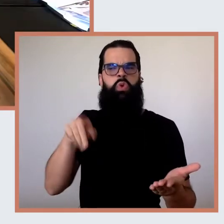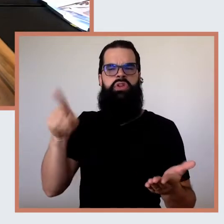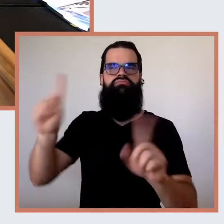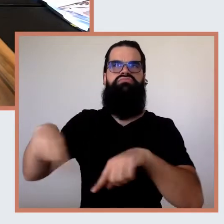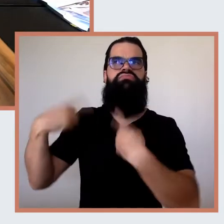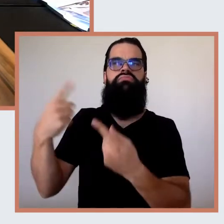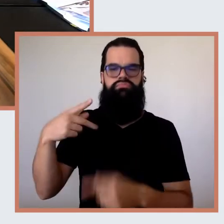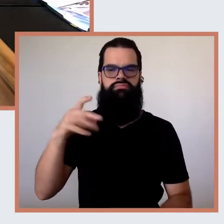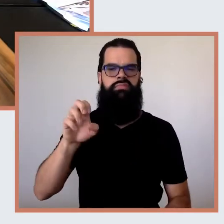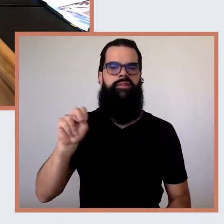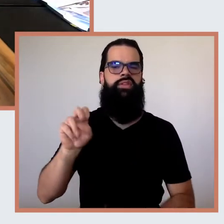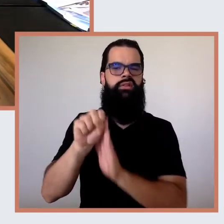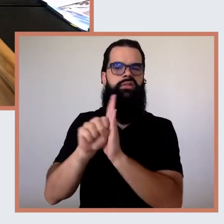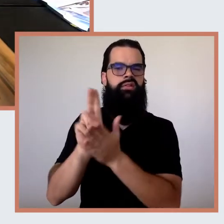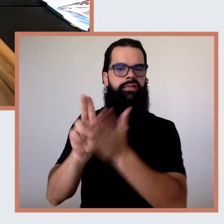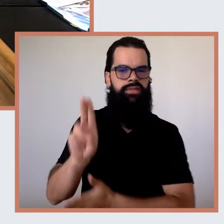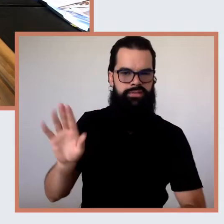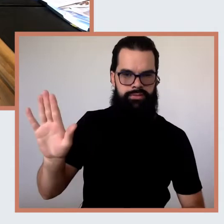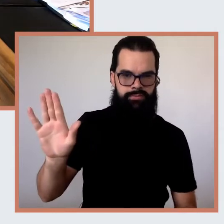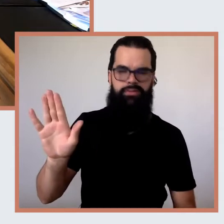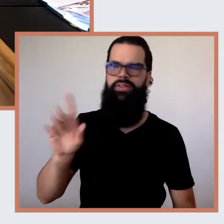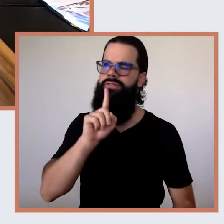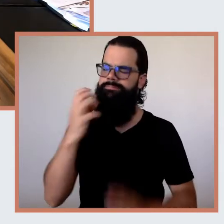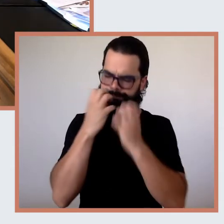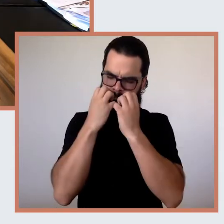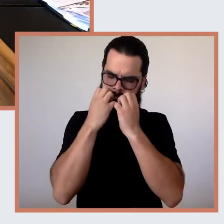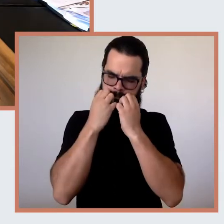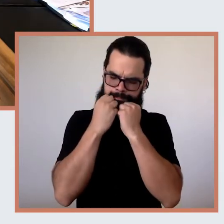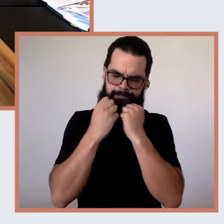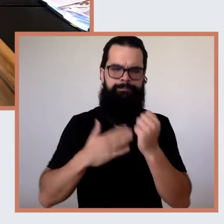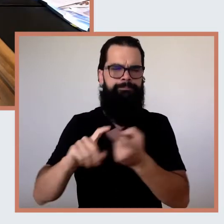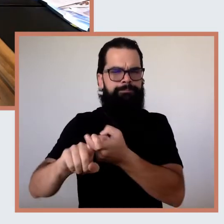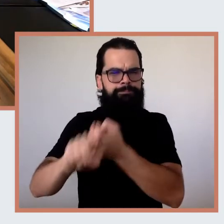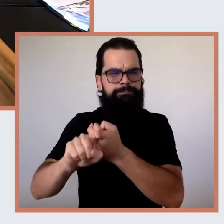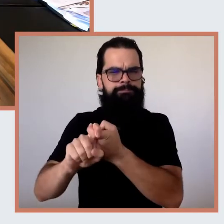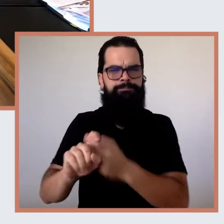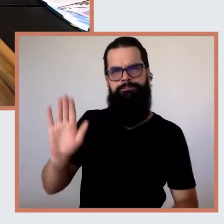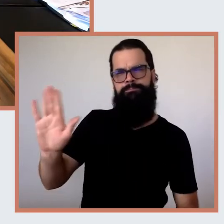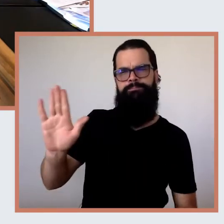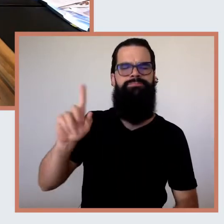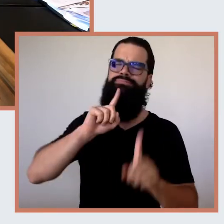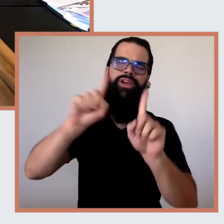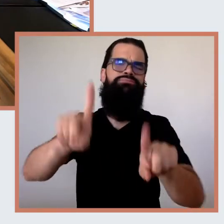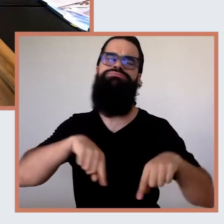who I sort of knew from Penn State, cause he was the fraternity brother of one of my dearest friends. This cousin turned out to be